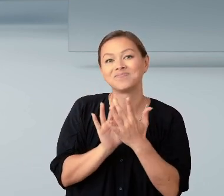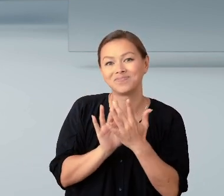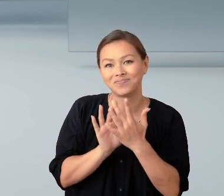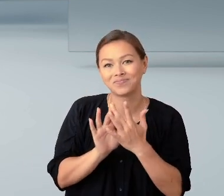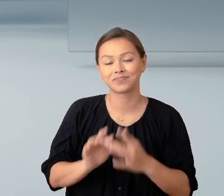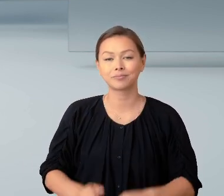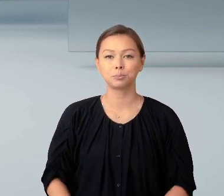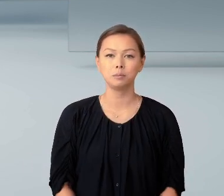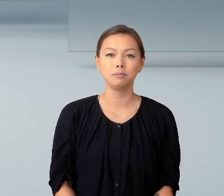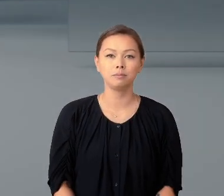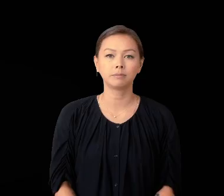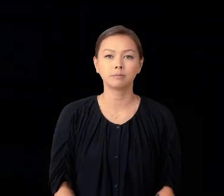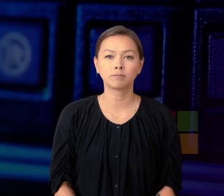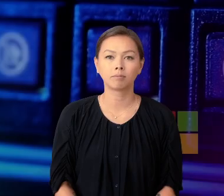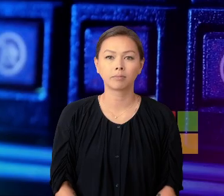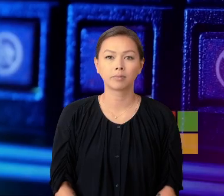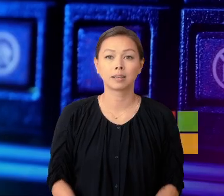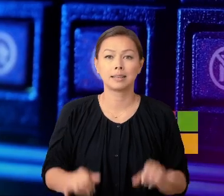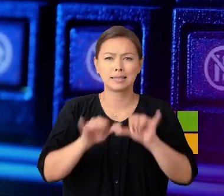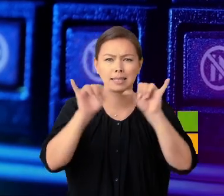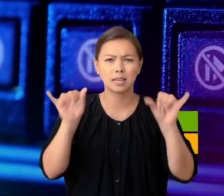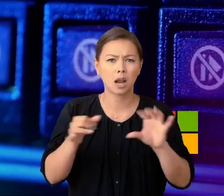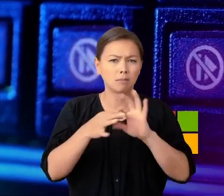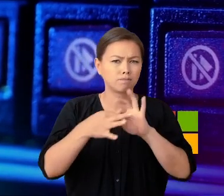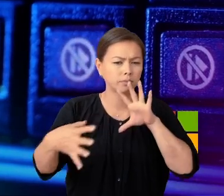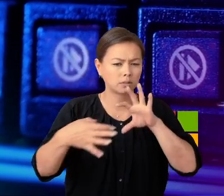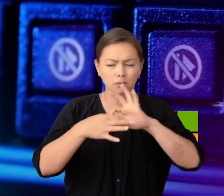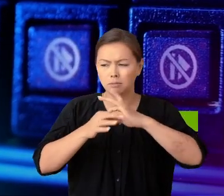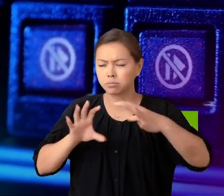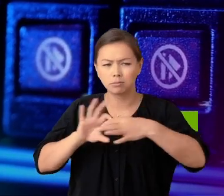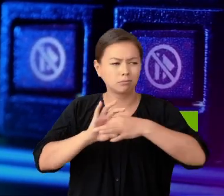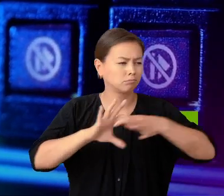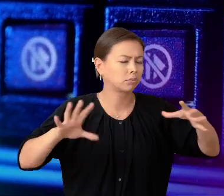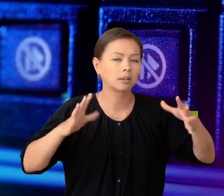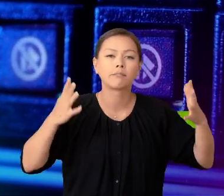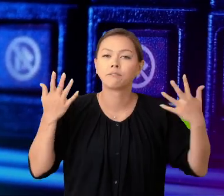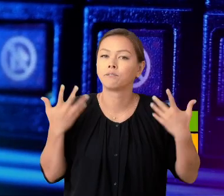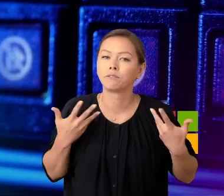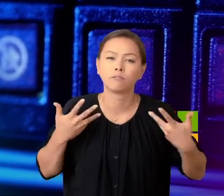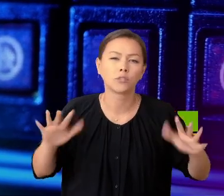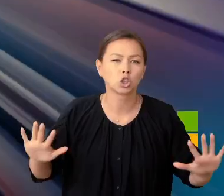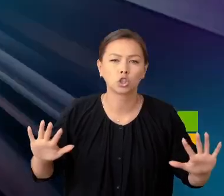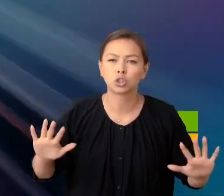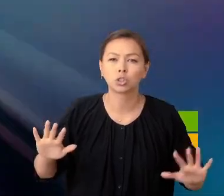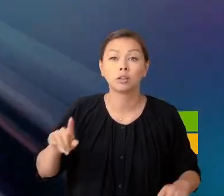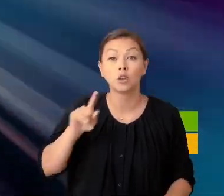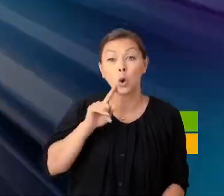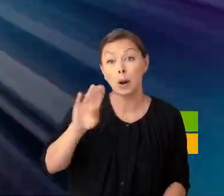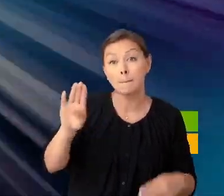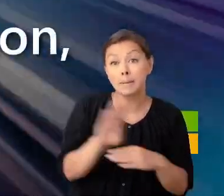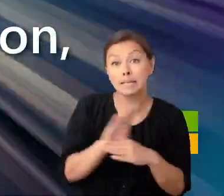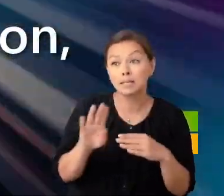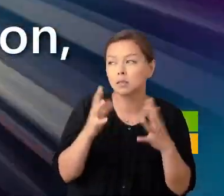to hearing from you. Man: The days of disconnected systems are over. If you're a business, to stay ahead of the